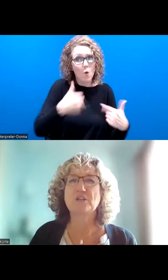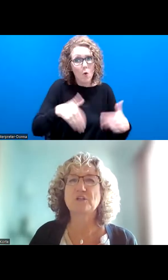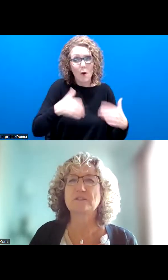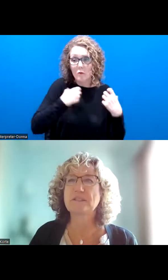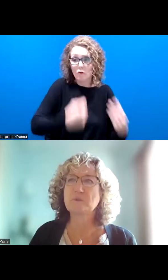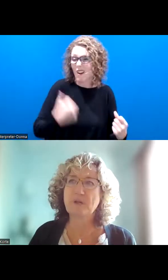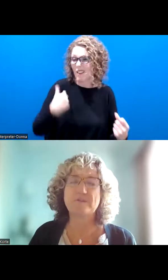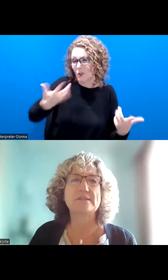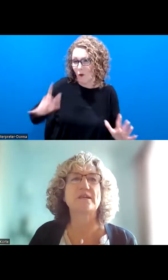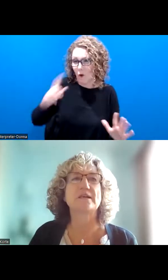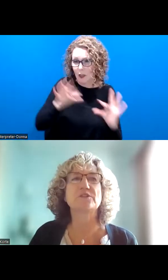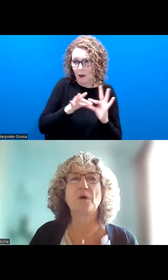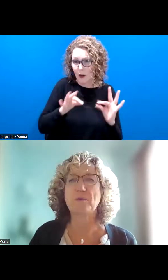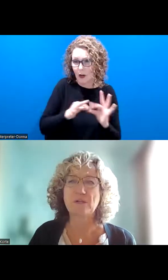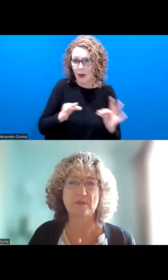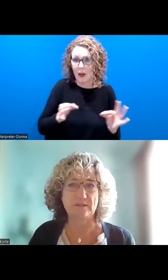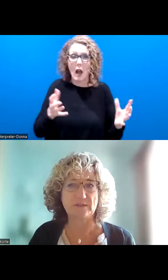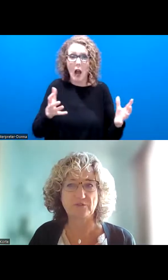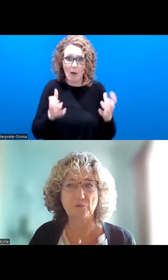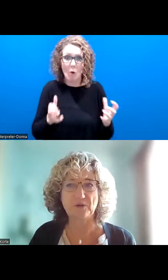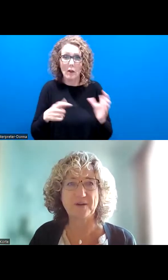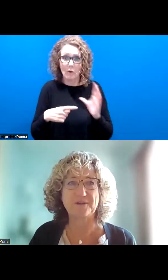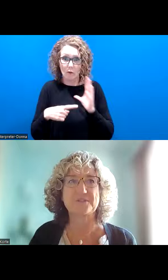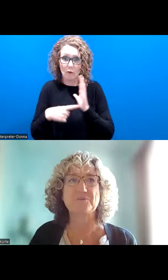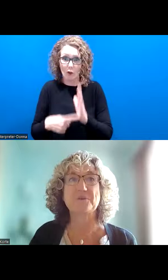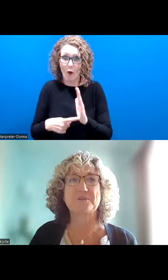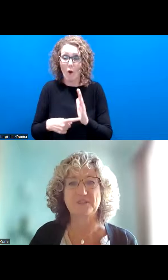to pay for Medicaid long-term care costs as the population ages. Overall